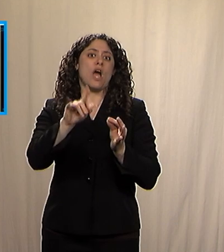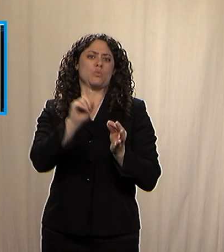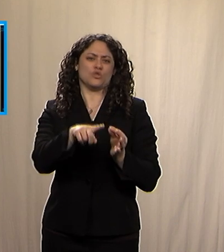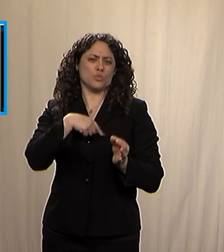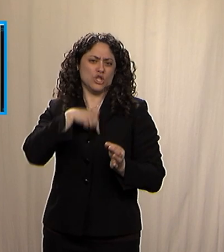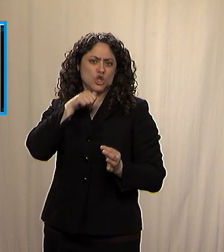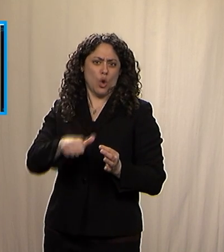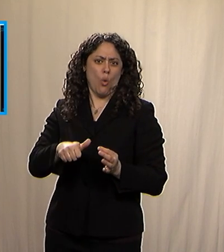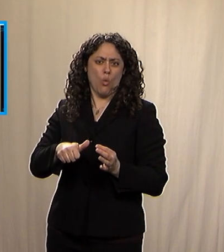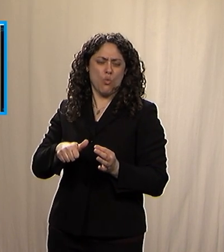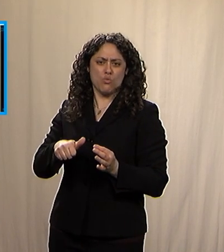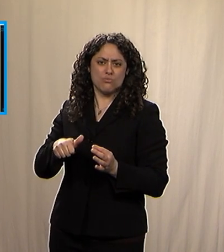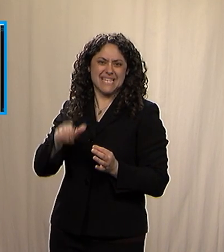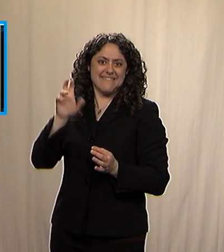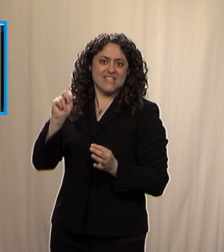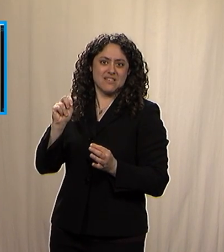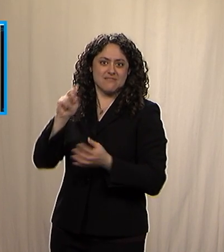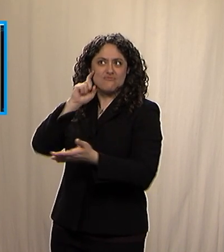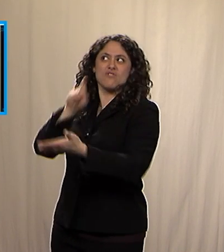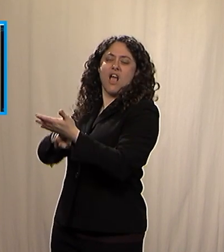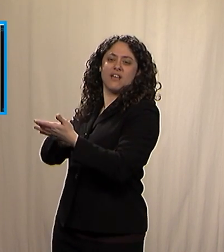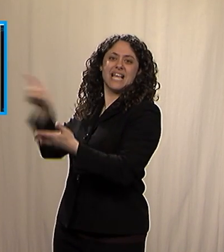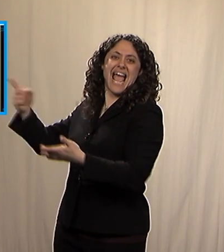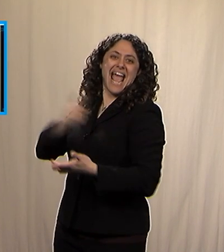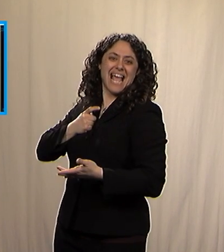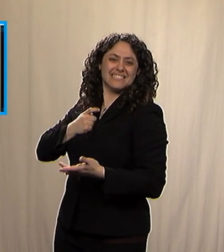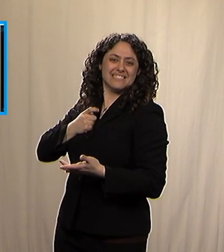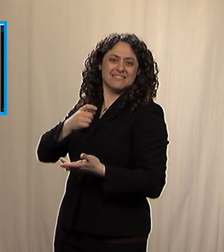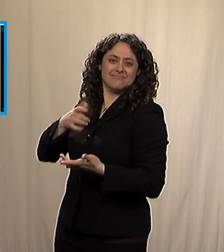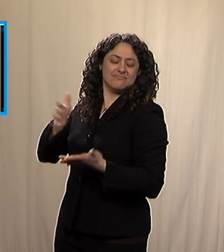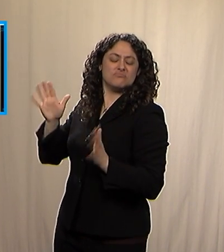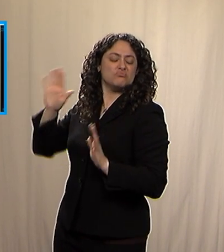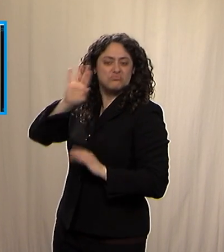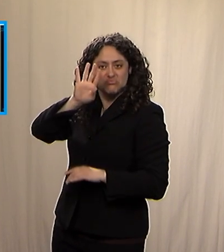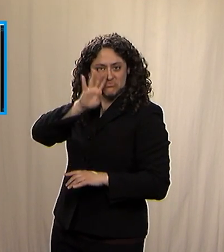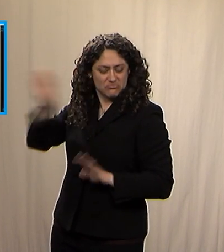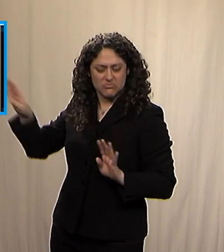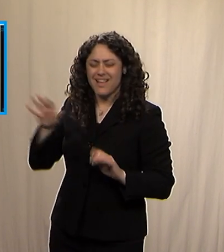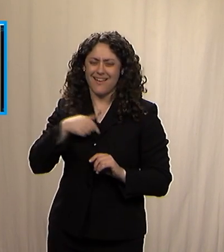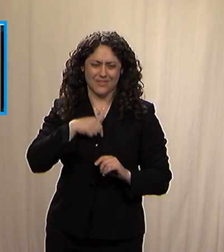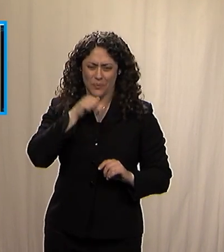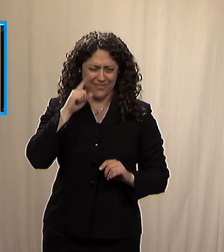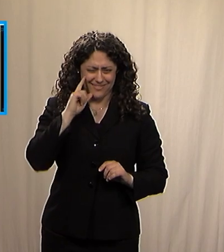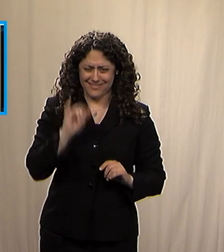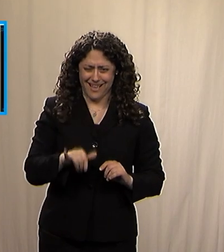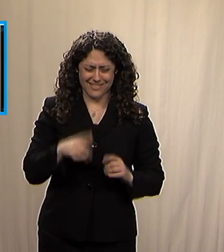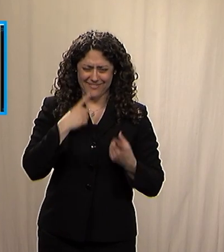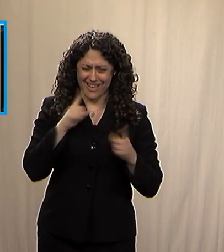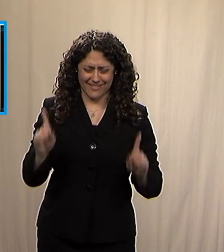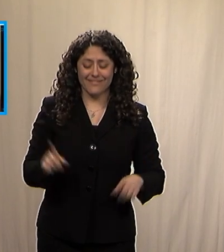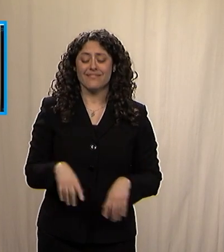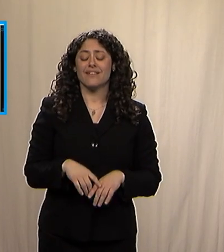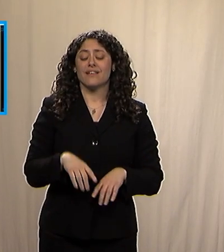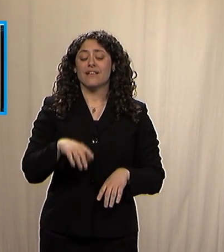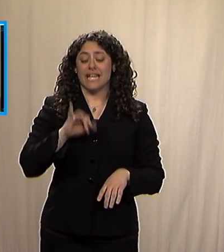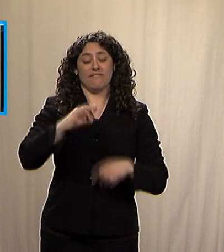I think that's not optimal. However, if I'm a sole interpreter working, I would tend to probably interpret the question,